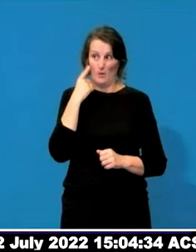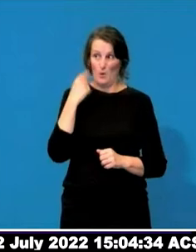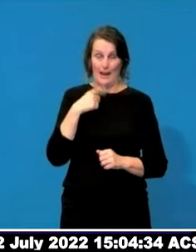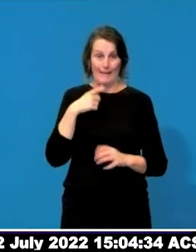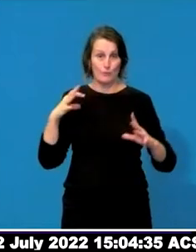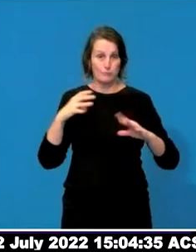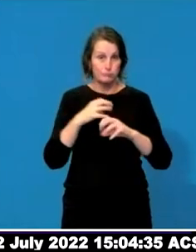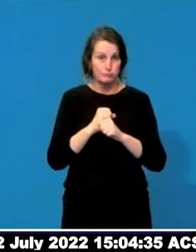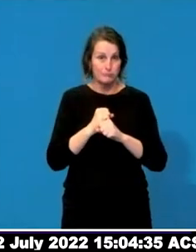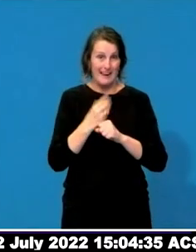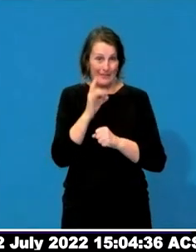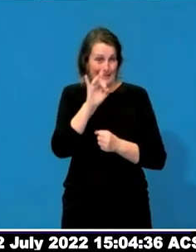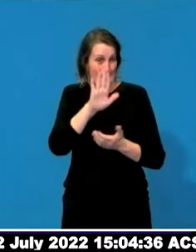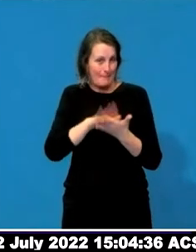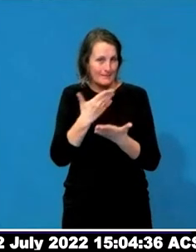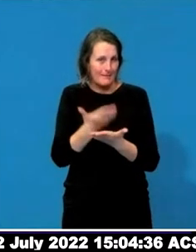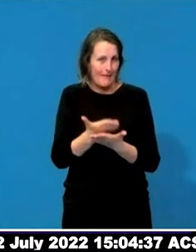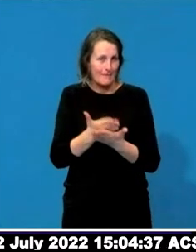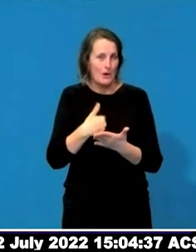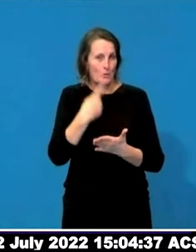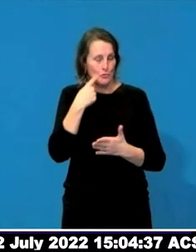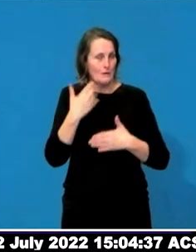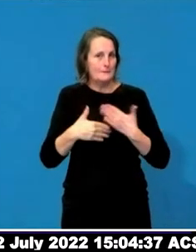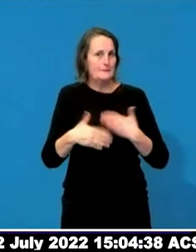So I will do my best to move quickly.